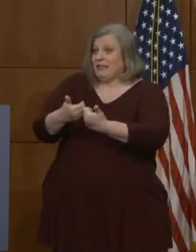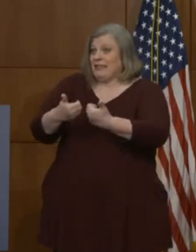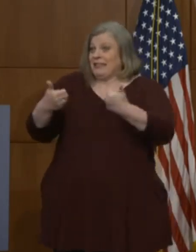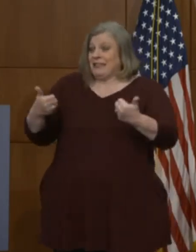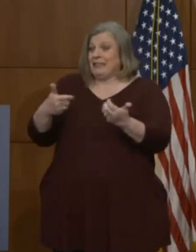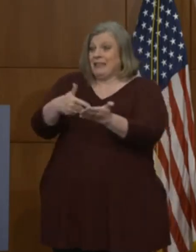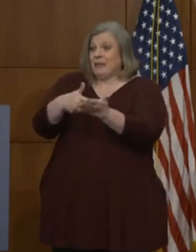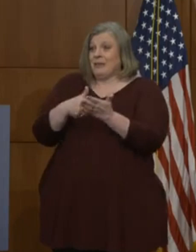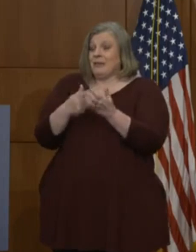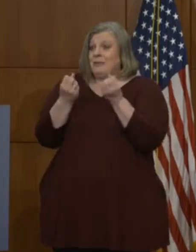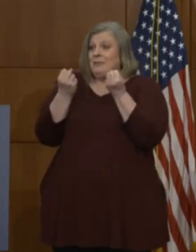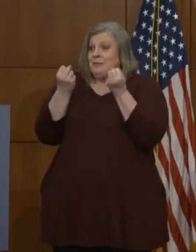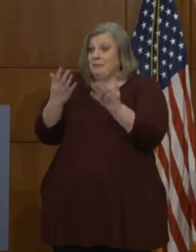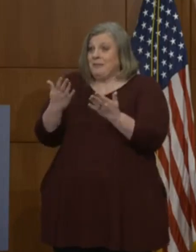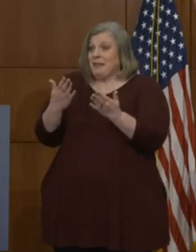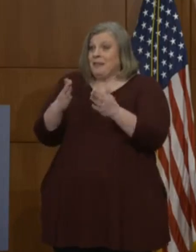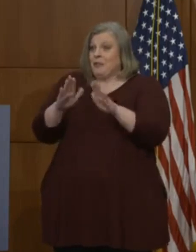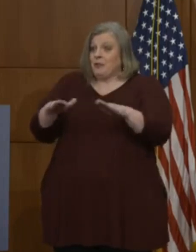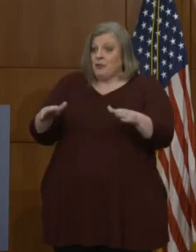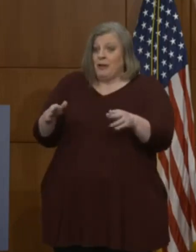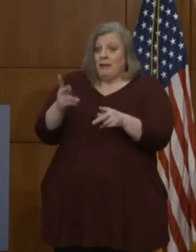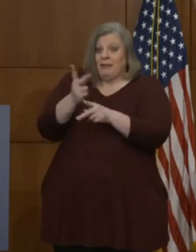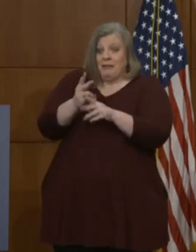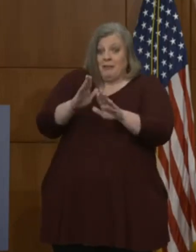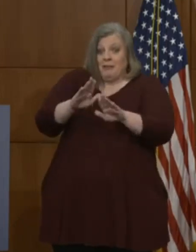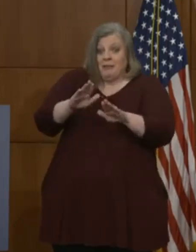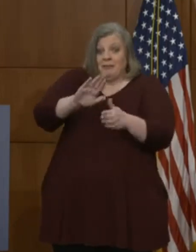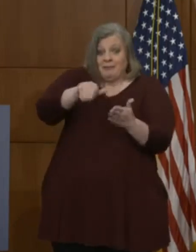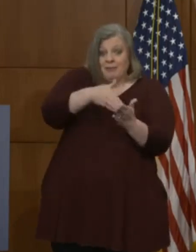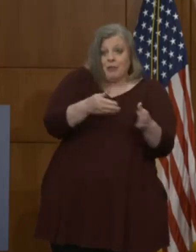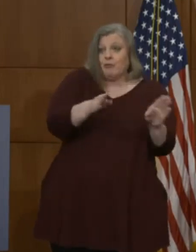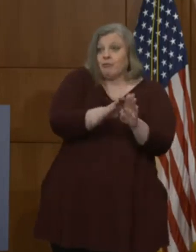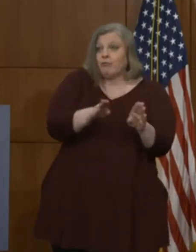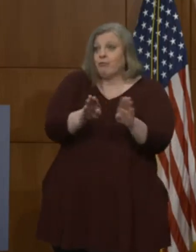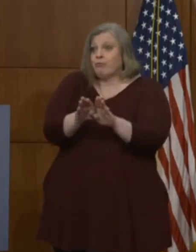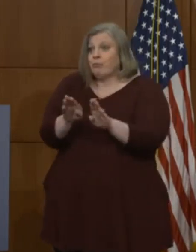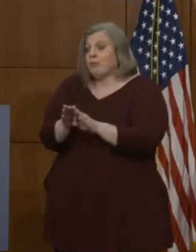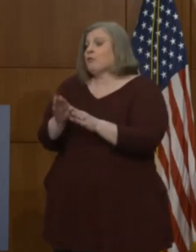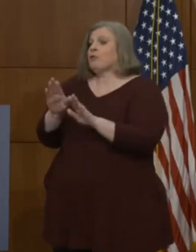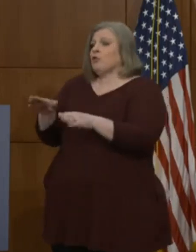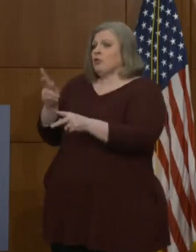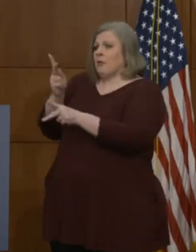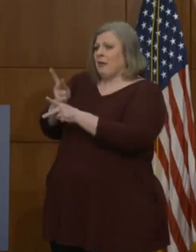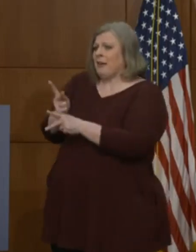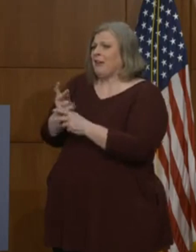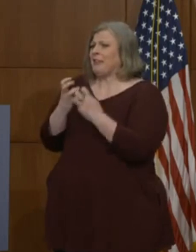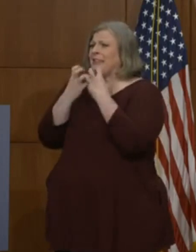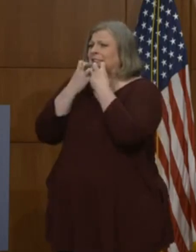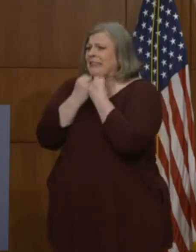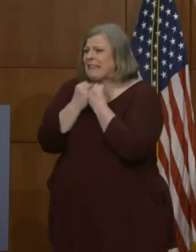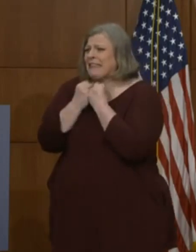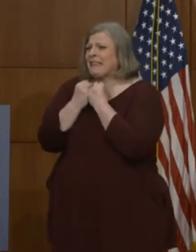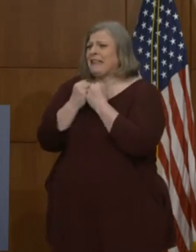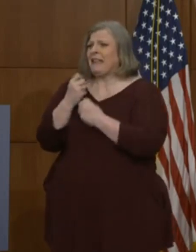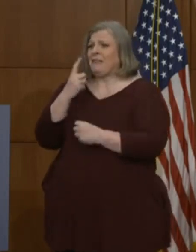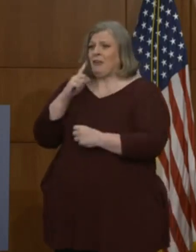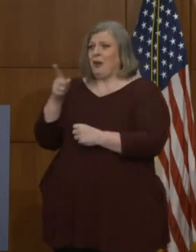REQUIREMENTS MANY CHILD CARE CENTERS HAVE CLOSED THEIR DOORS. CENTERS HAVE CLOSED THEIR DOORS. BUT CHILD CARE REMAINS VITAL BUT CHILD CARE REMAINS VITAL ESPECIALLY FOR ESSENTIAL